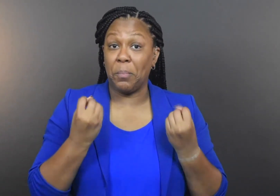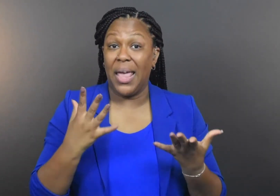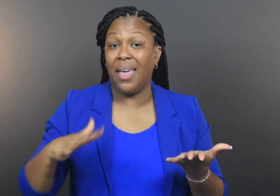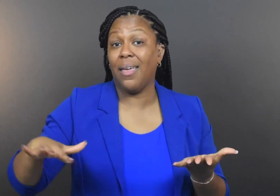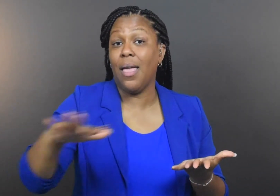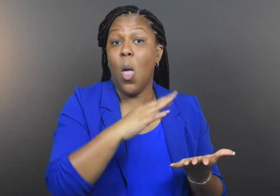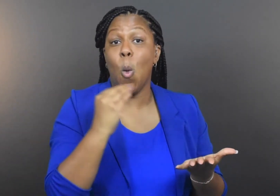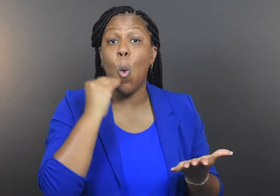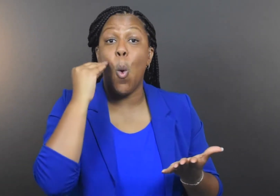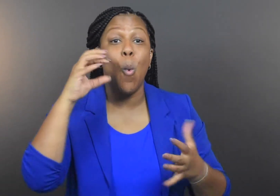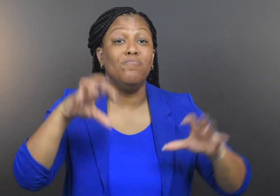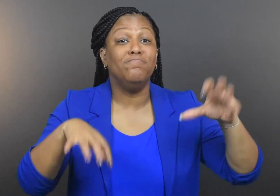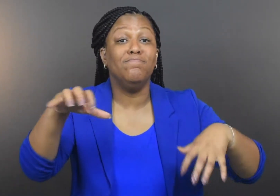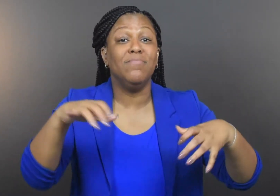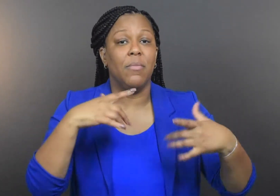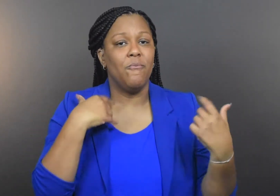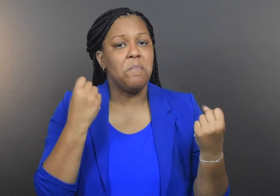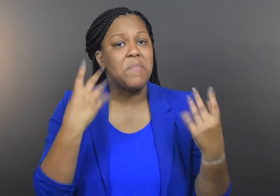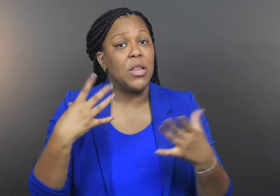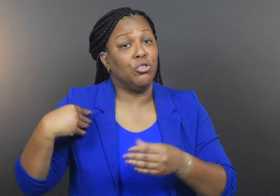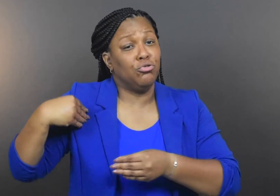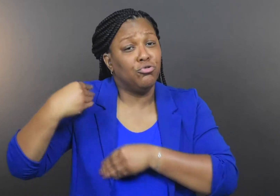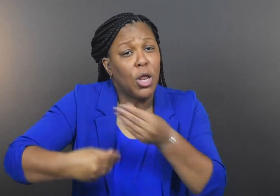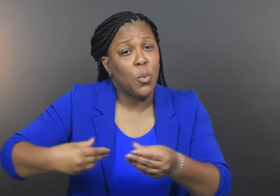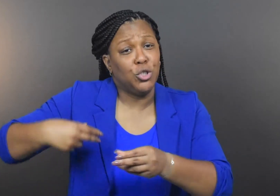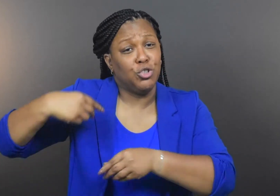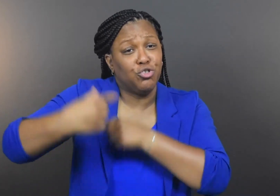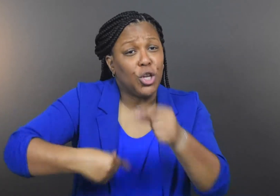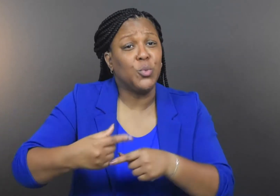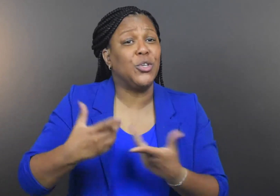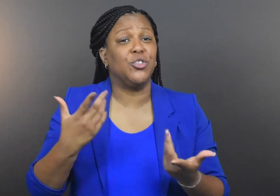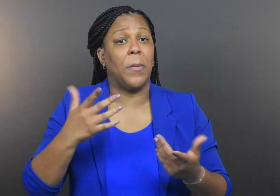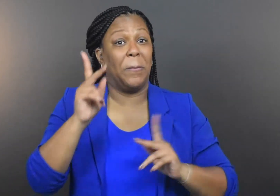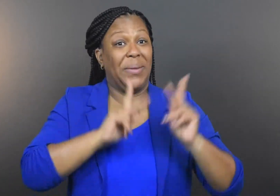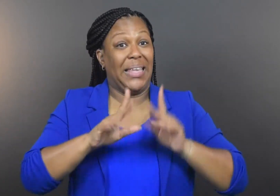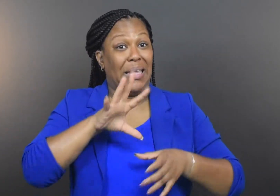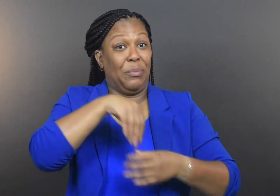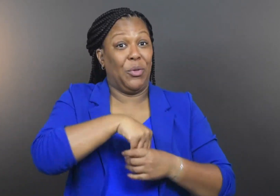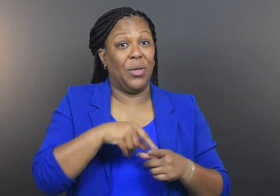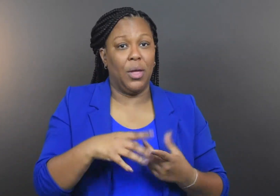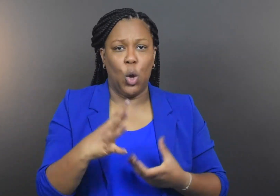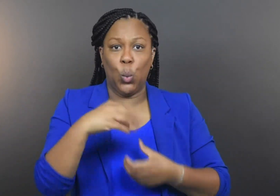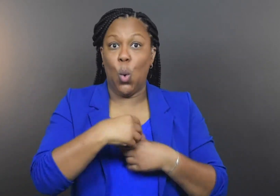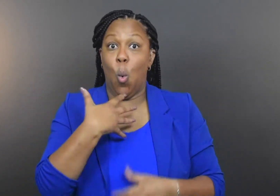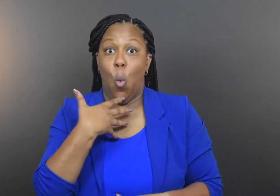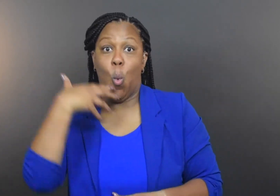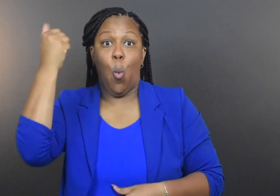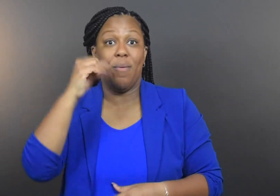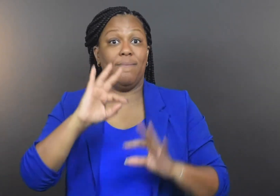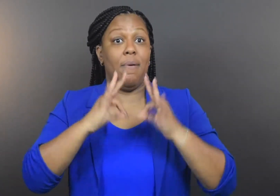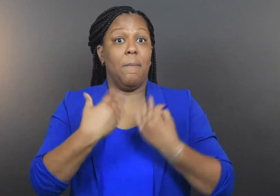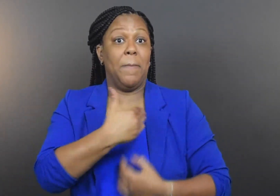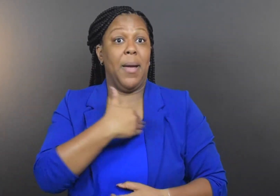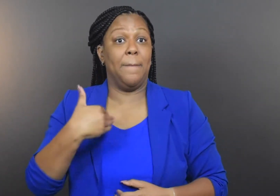In many homes, multiple generations of people, including older family members, live together in a congregate setting.